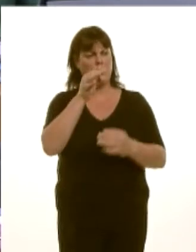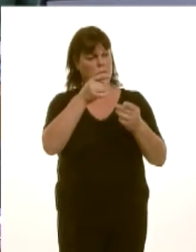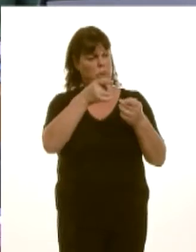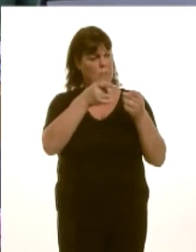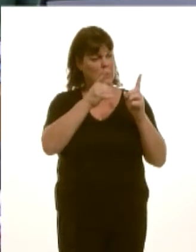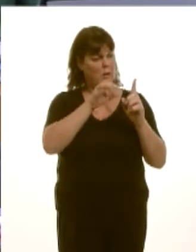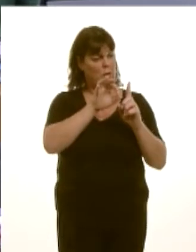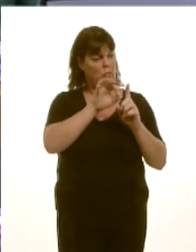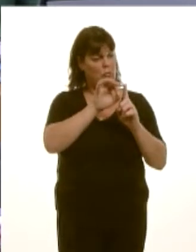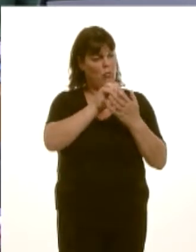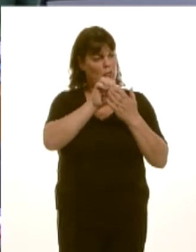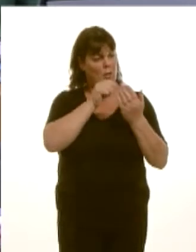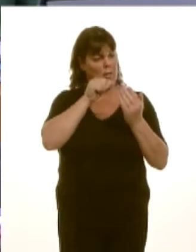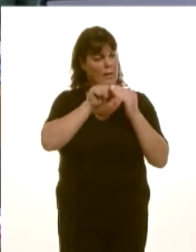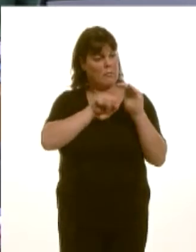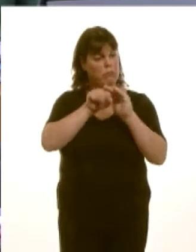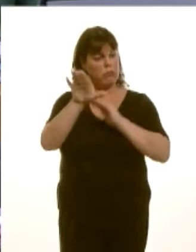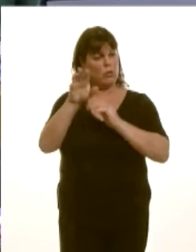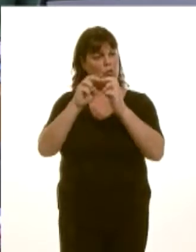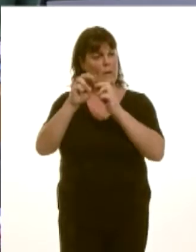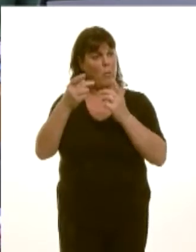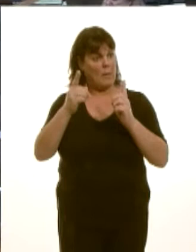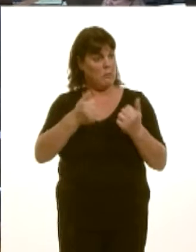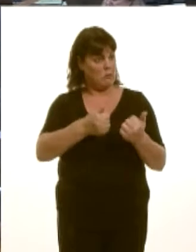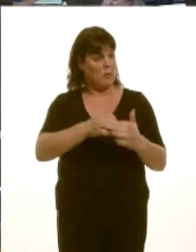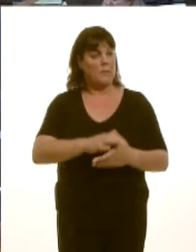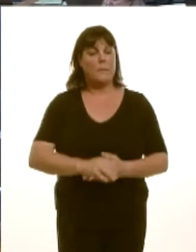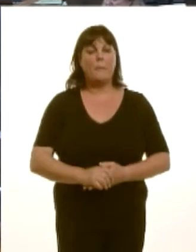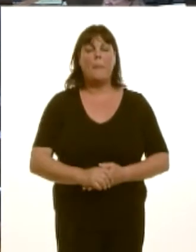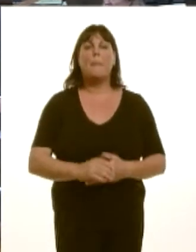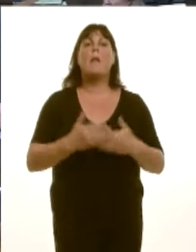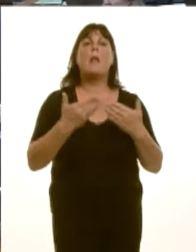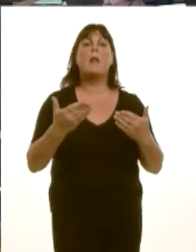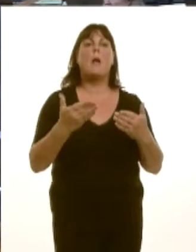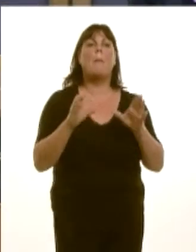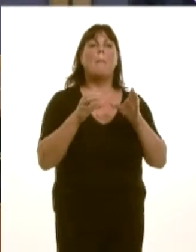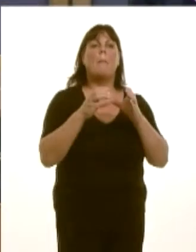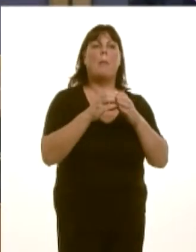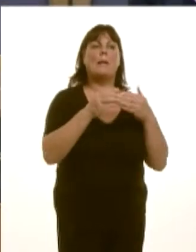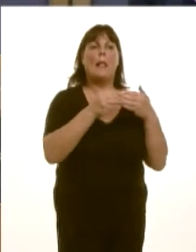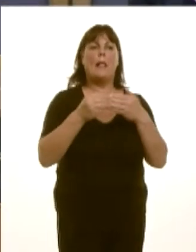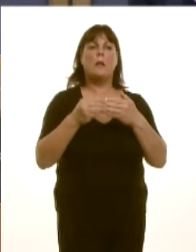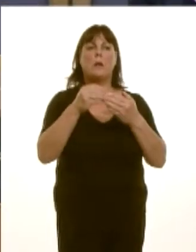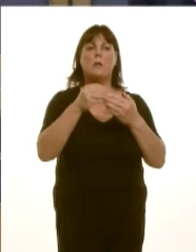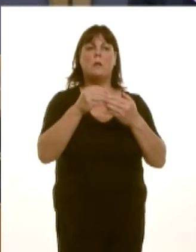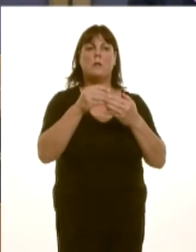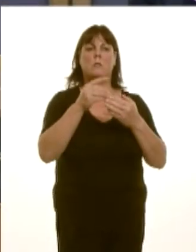with an answer to that point. Y Llywydd / The Presiding Officer: First this afternoon, we have the leader of Plaid Cymru,